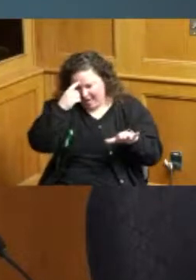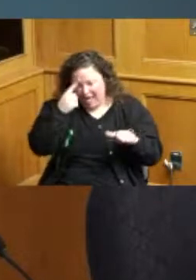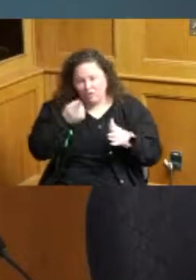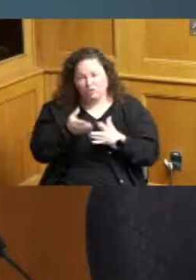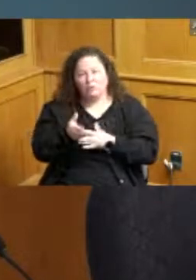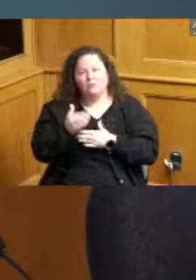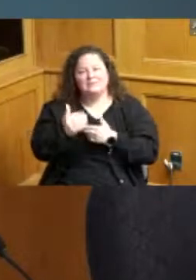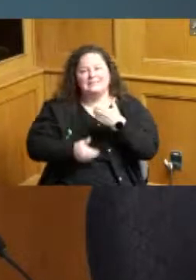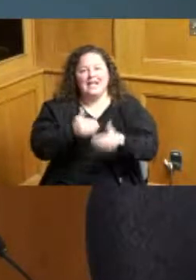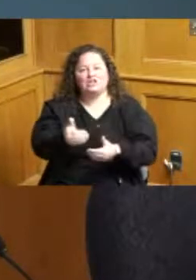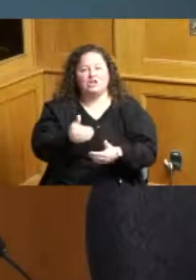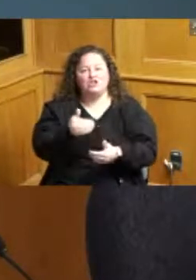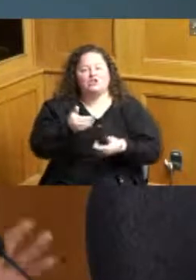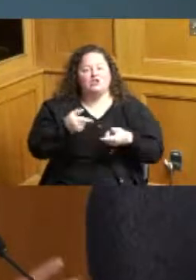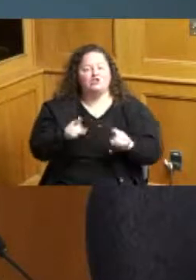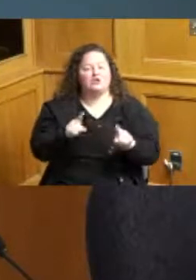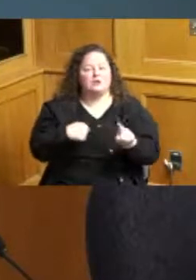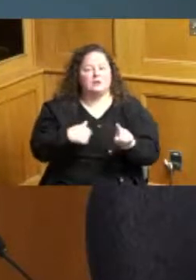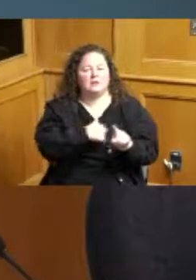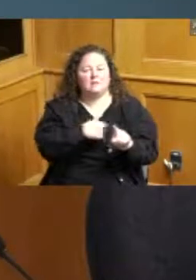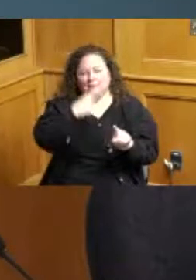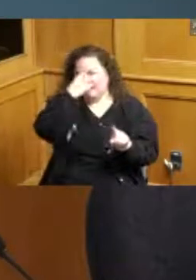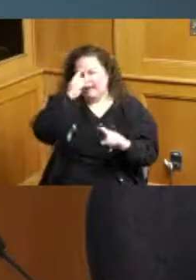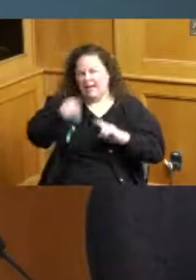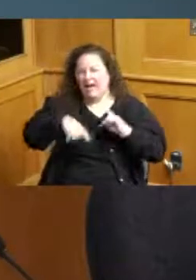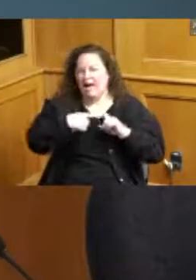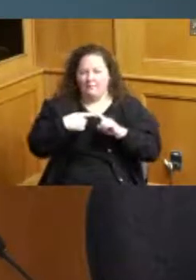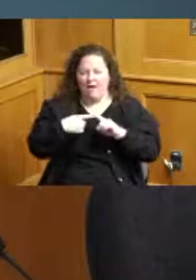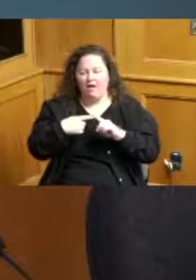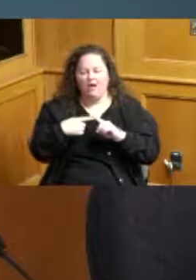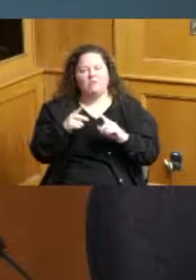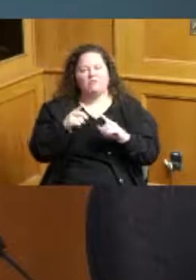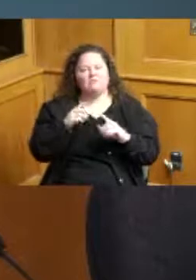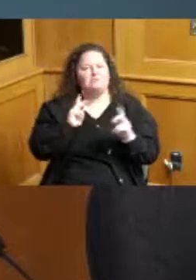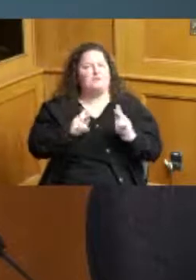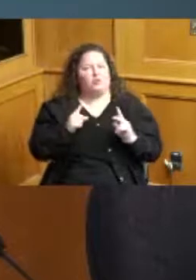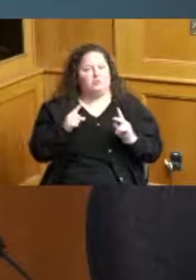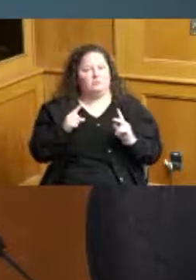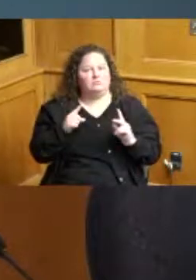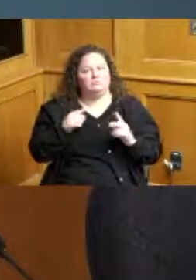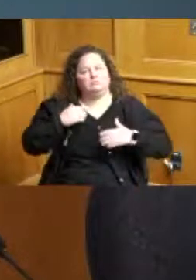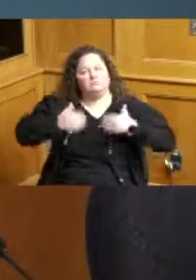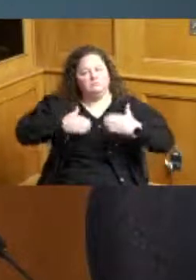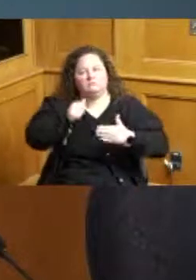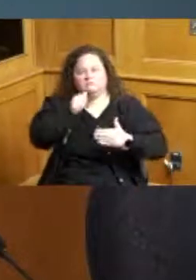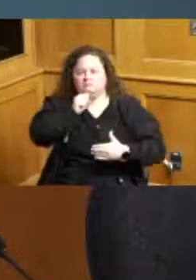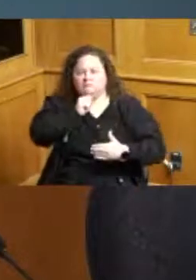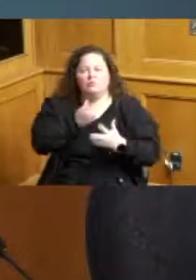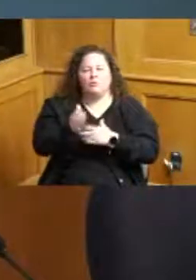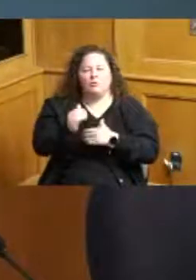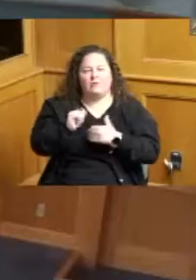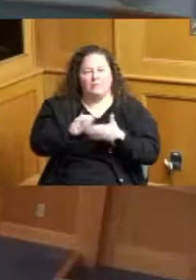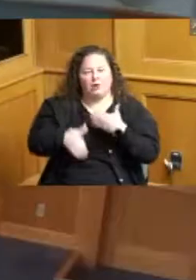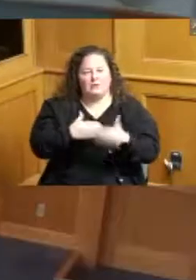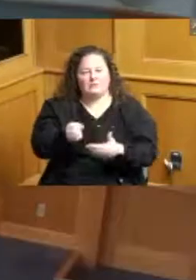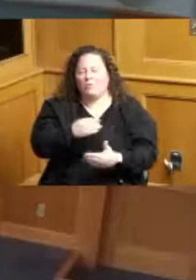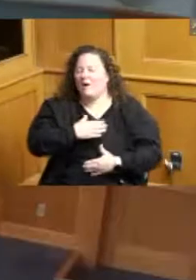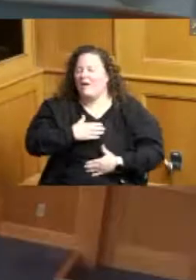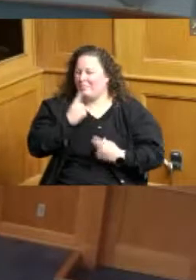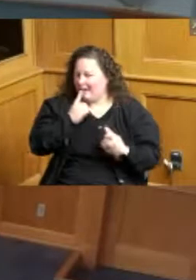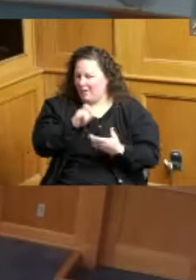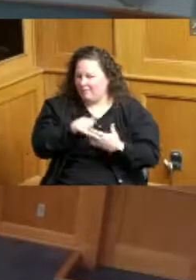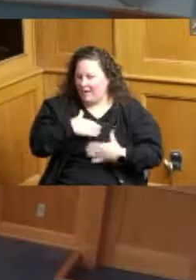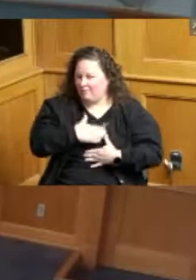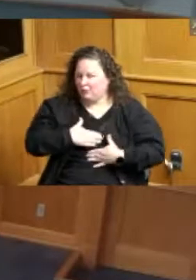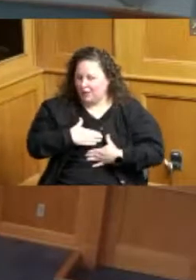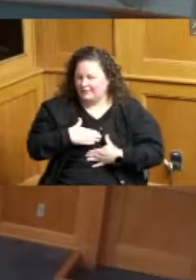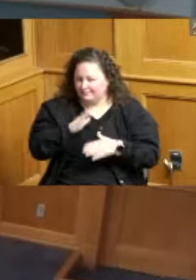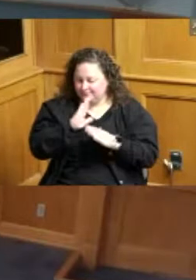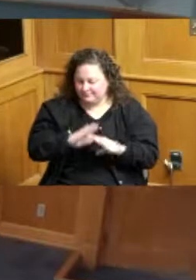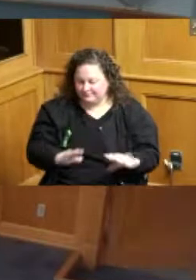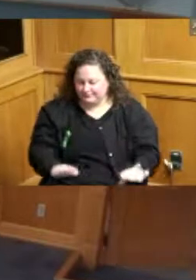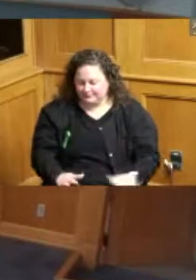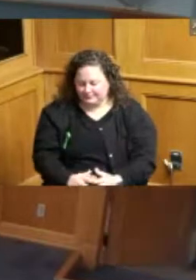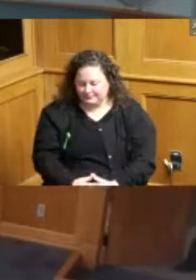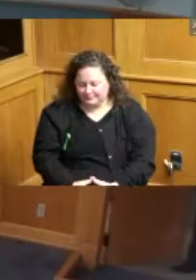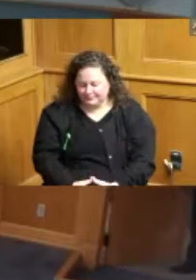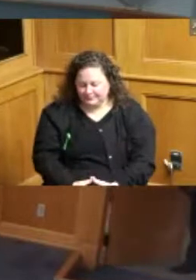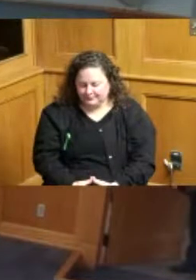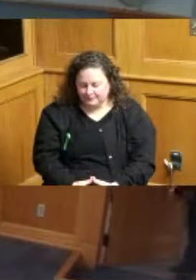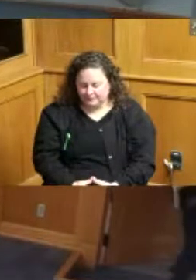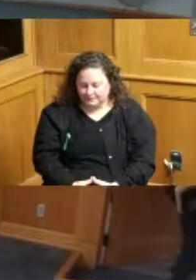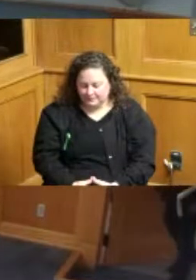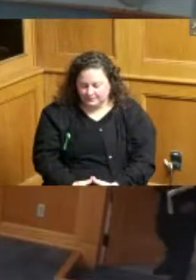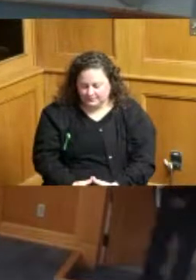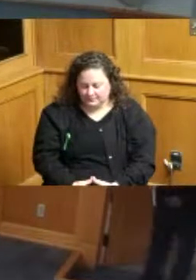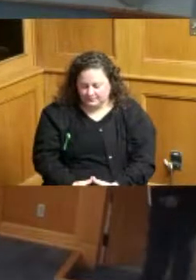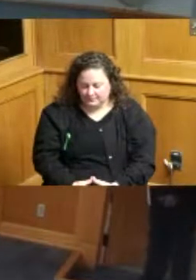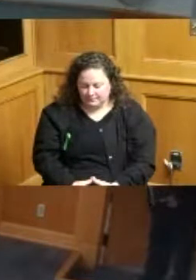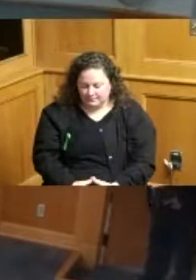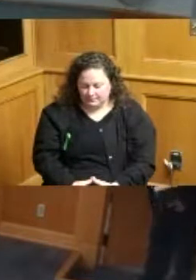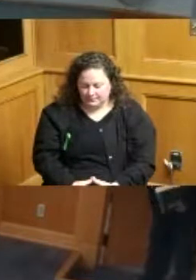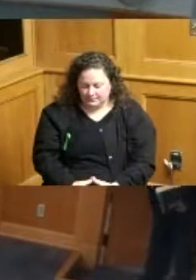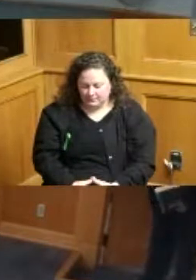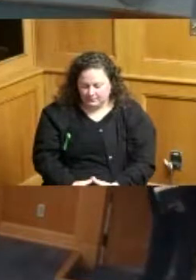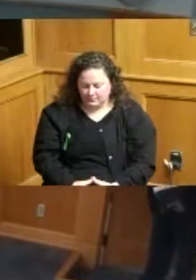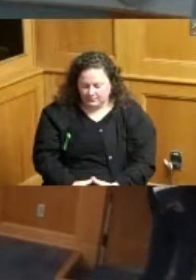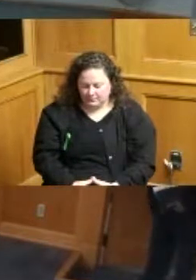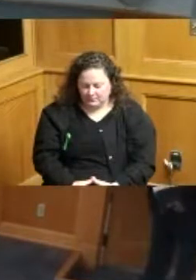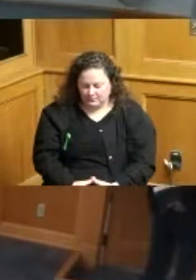are involved in that process so if you would also think about that I certainly would appreciate it